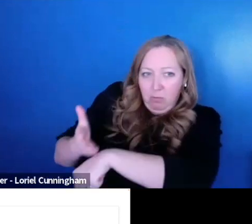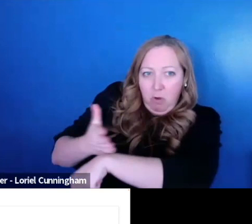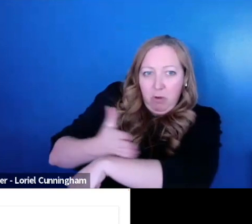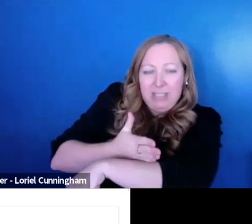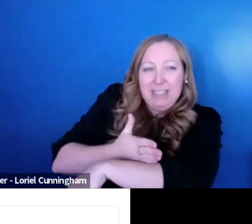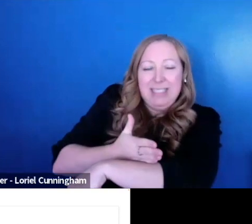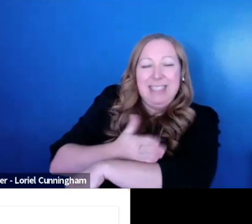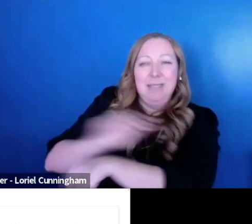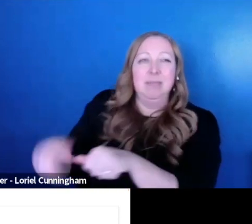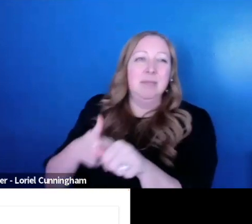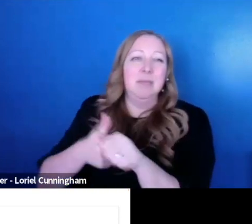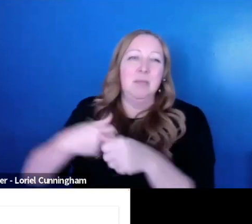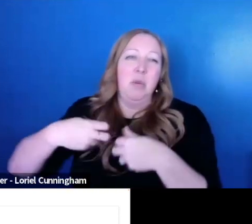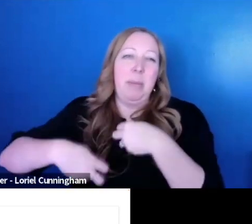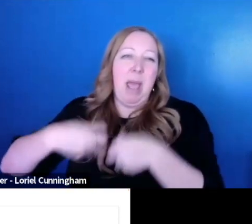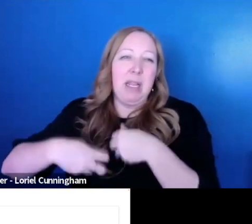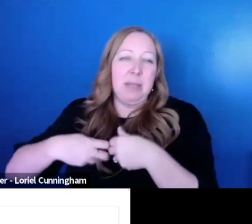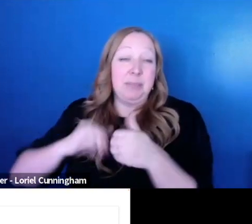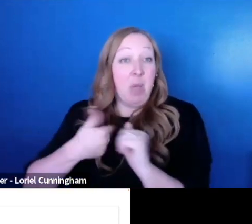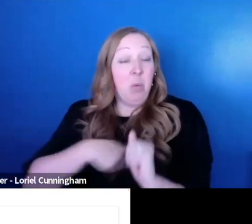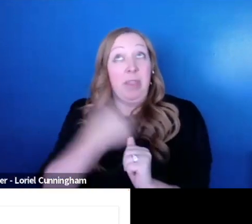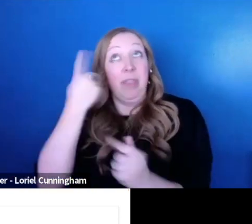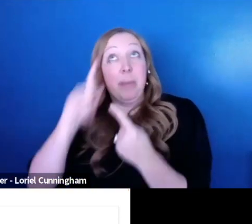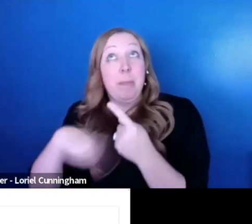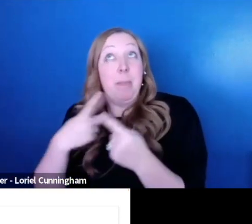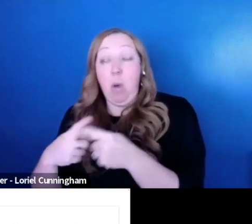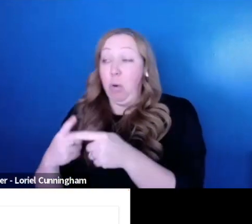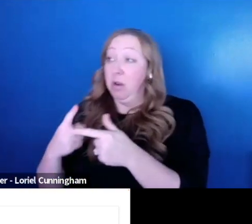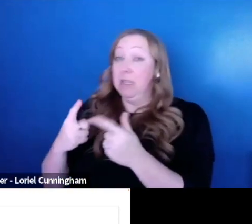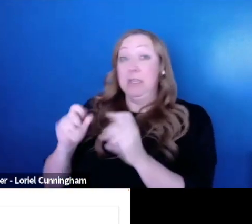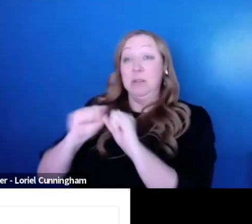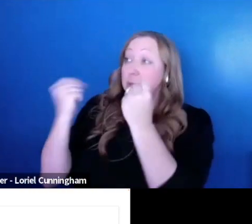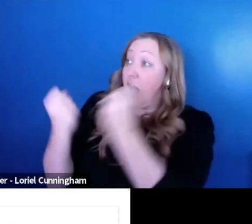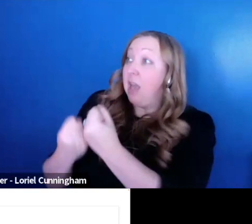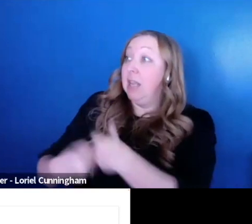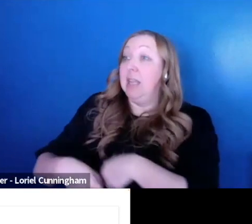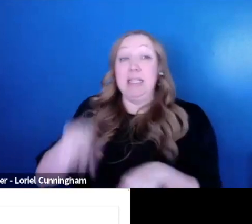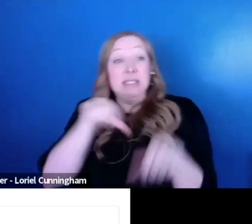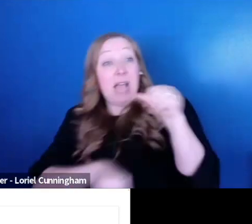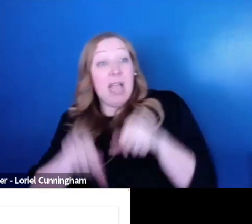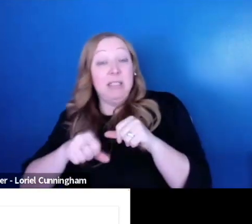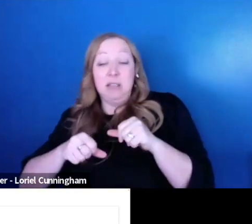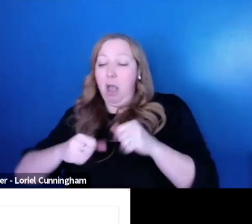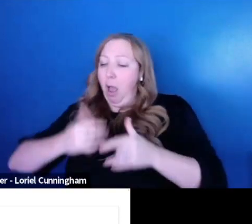in both science and society are intertwined. So the way in which we think about race within society and the way we